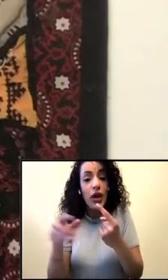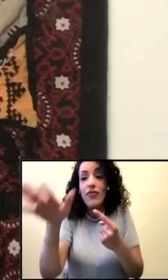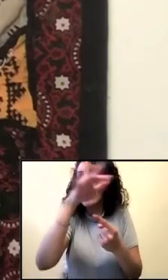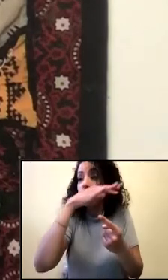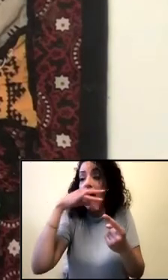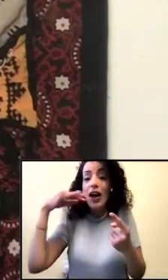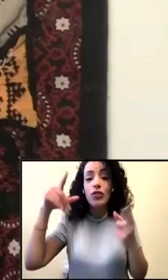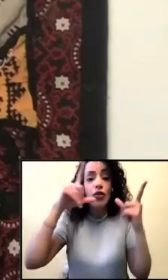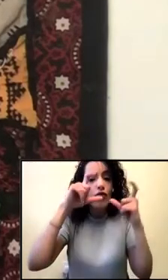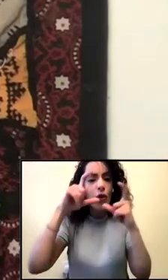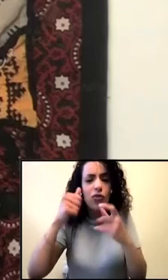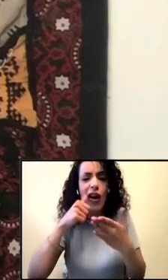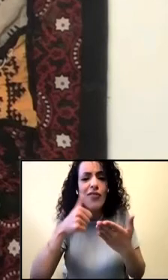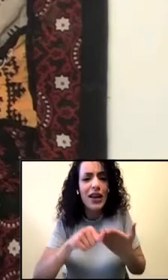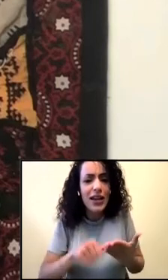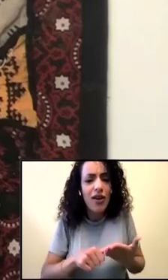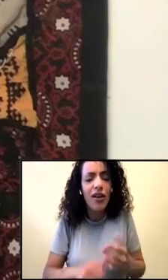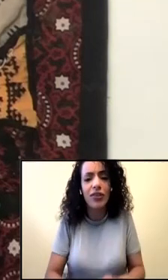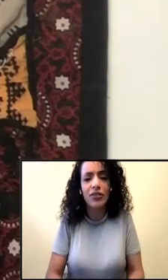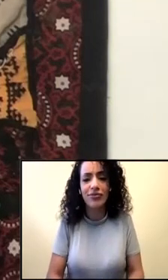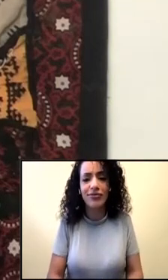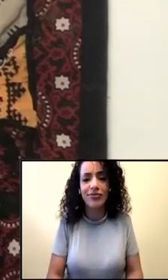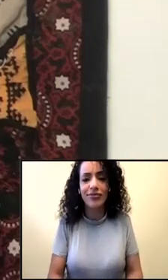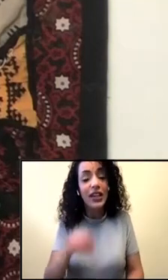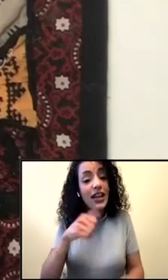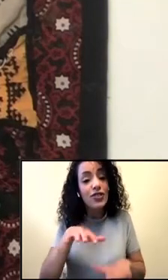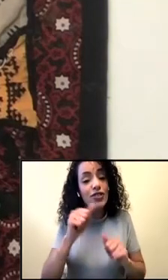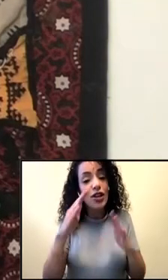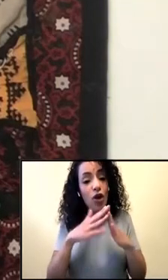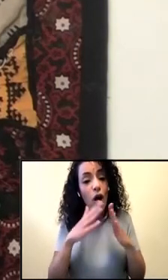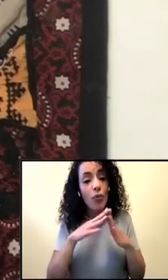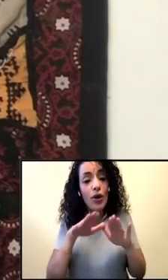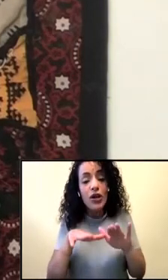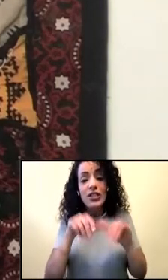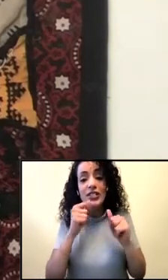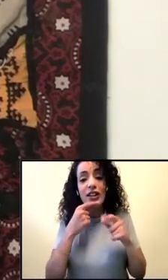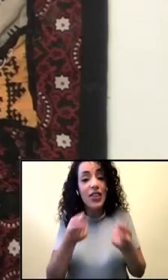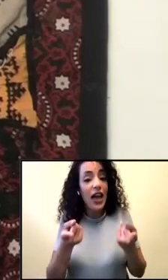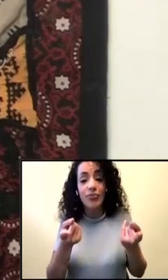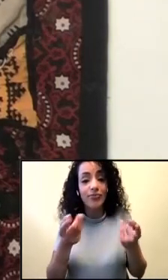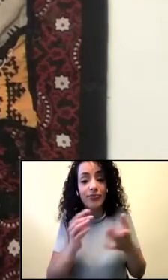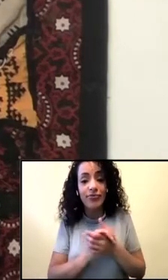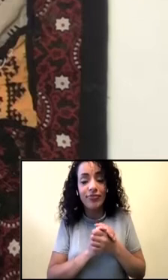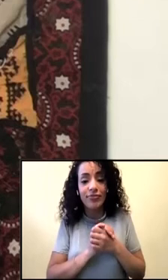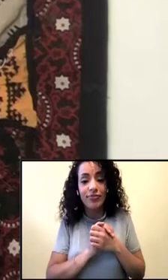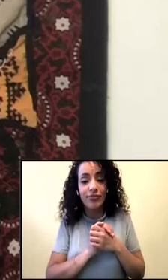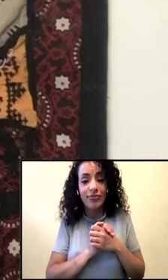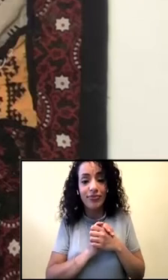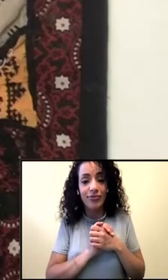letters, but yeah start at home, start in your living room, start you know what whatever is